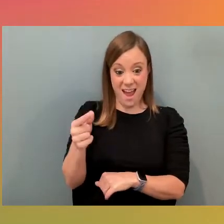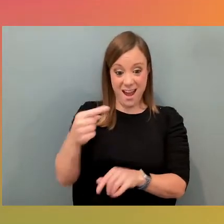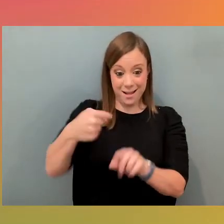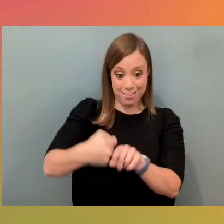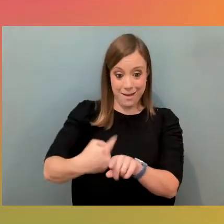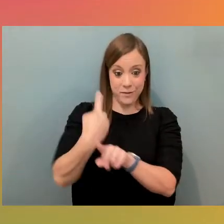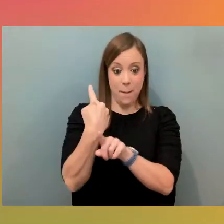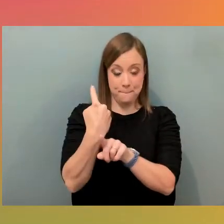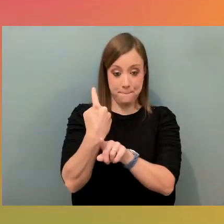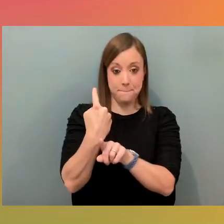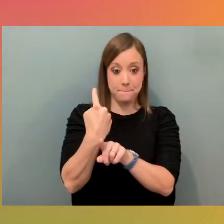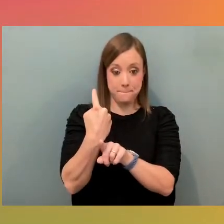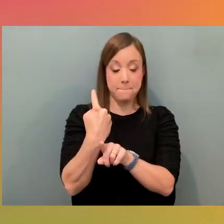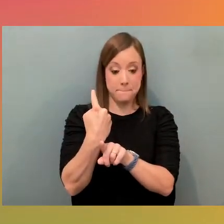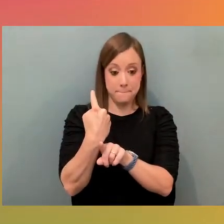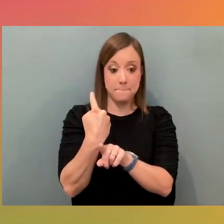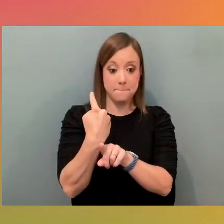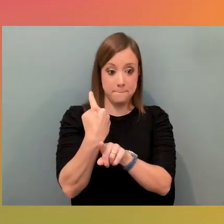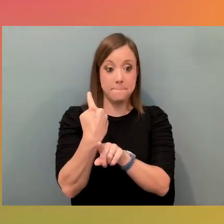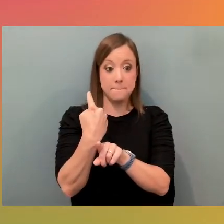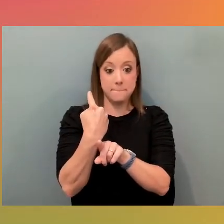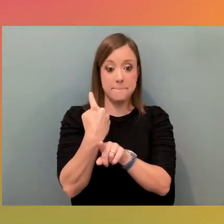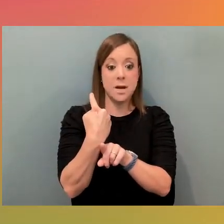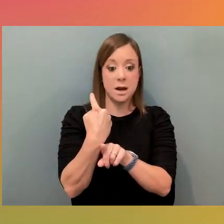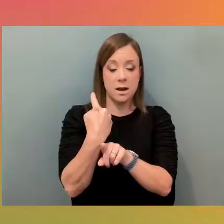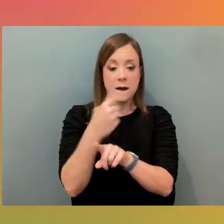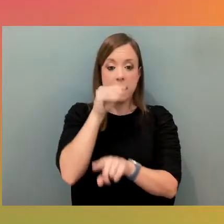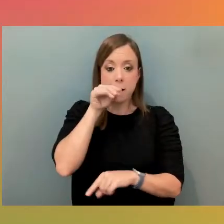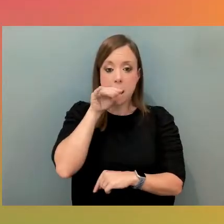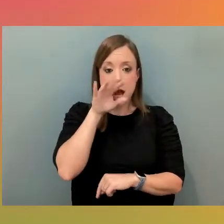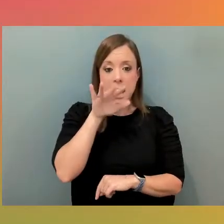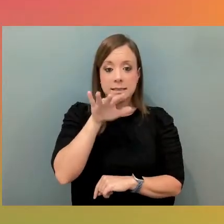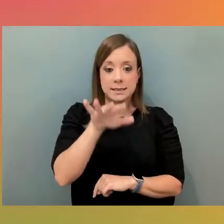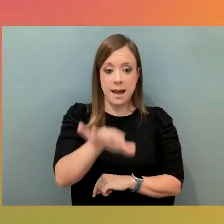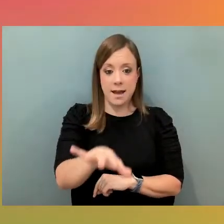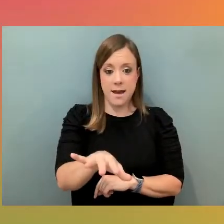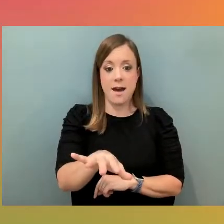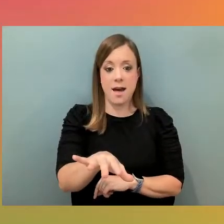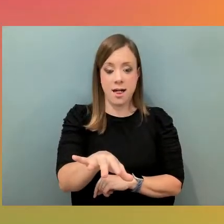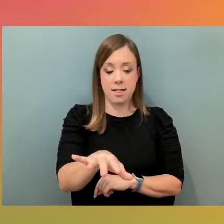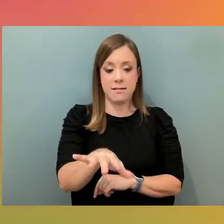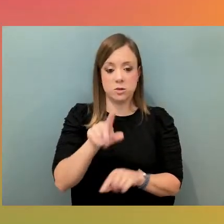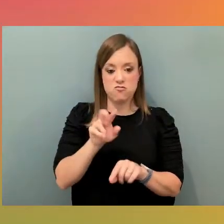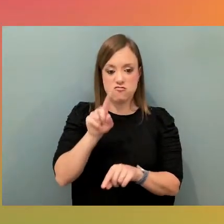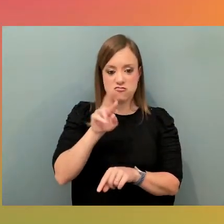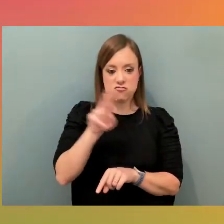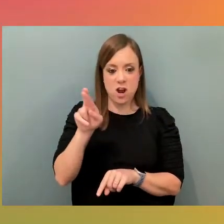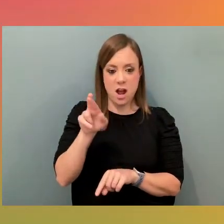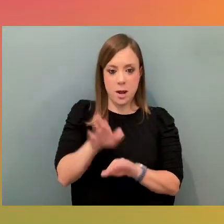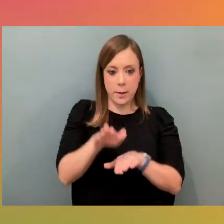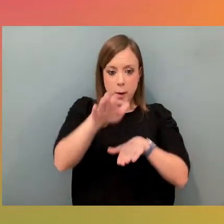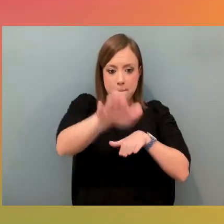AND EXHALE OUT. GOOD. LIFT THE RIGHT LEG UP AND BACK. EXHALE TO STEP YOUR FOOT ALL